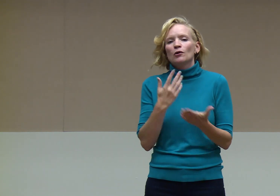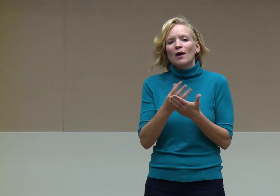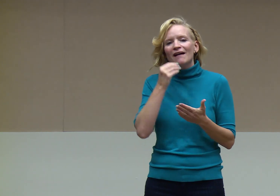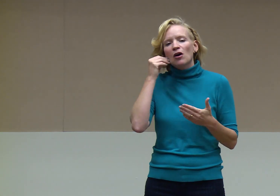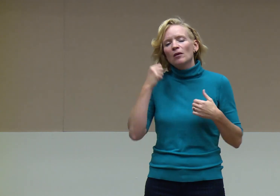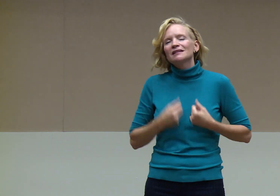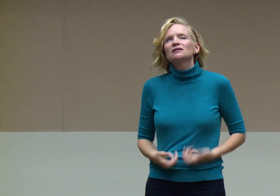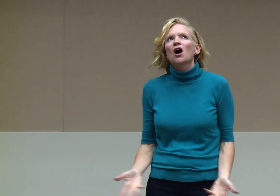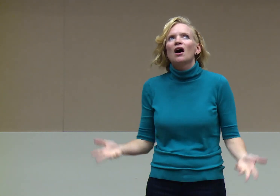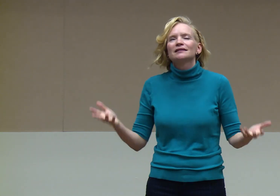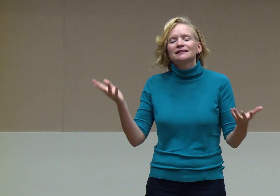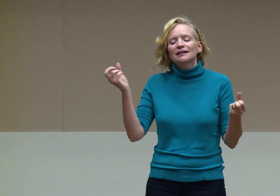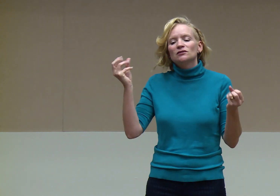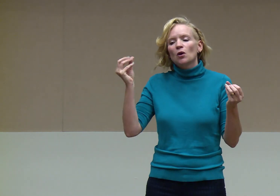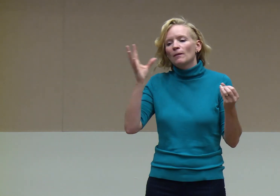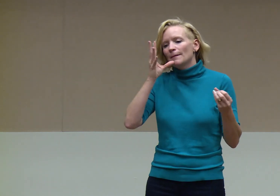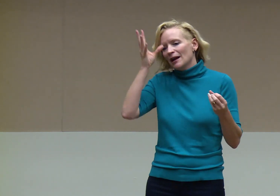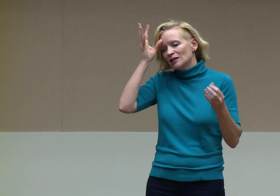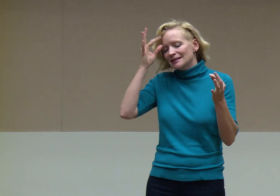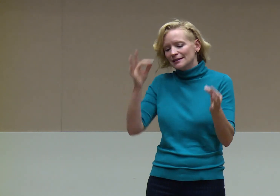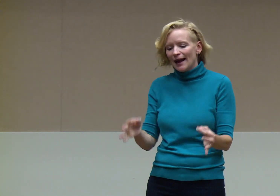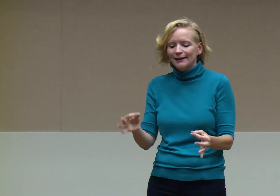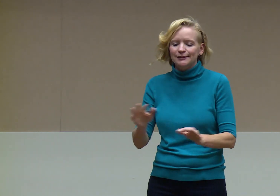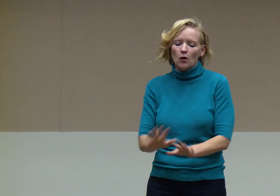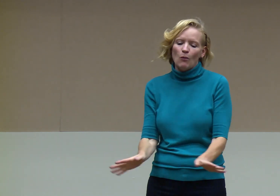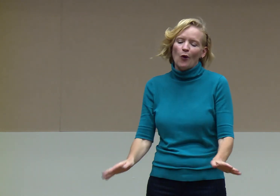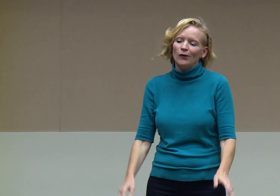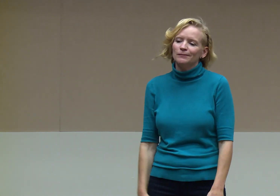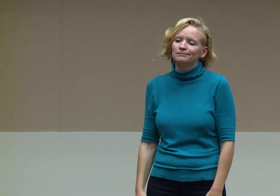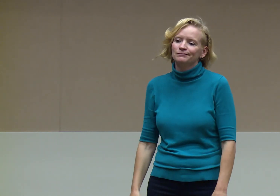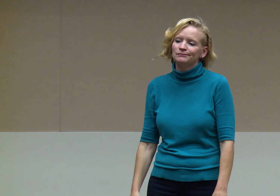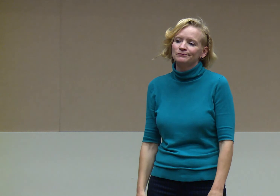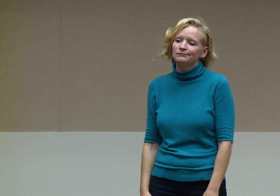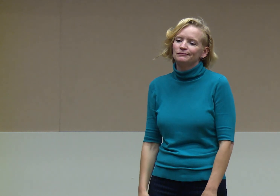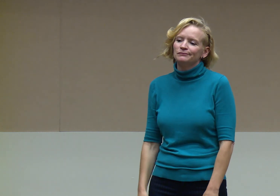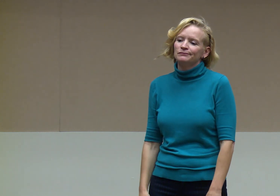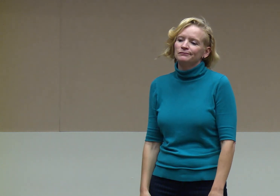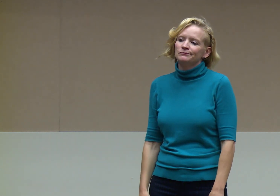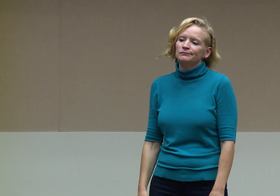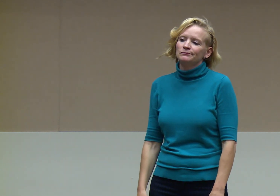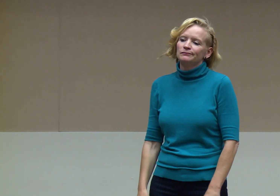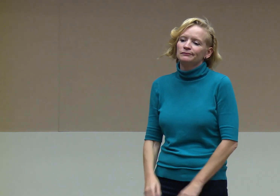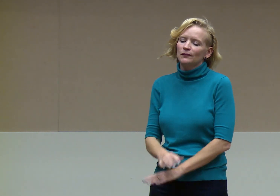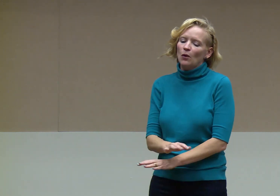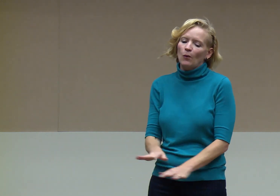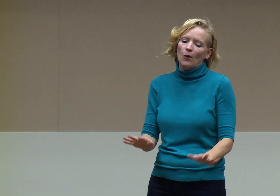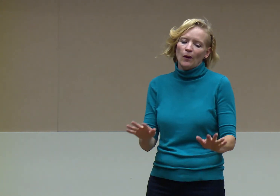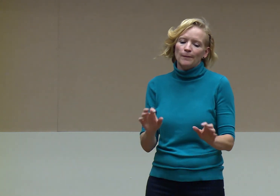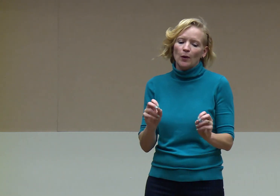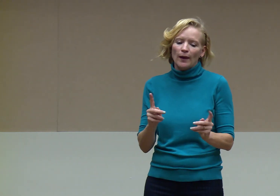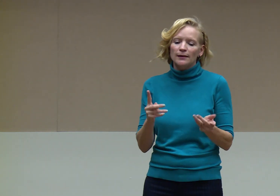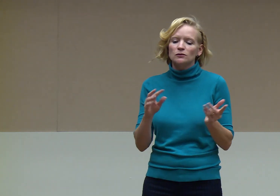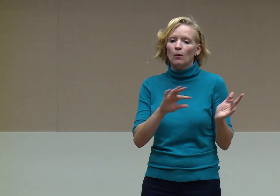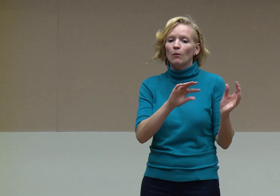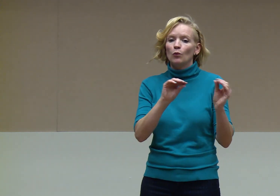and I remember getting home completely exhausted. My parents decided that that was it. No more.